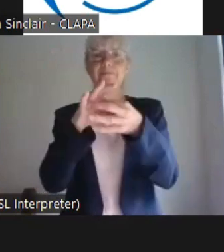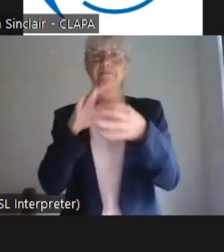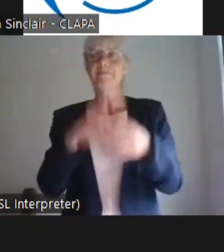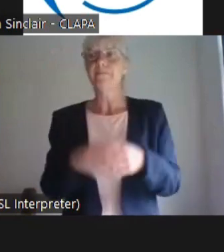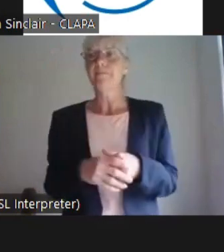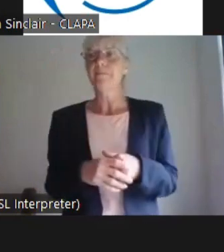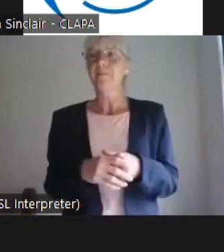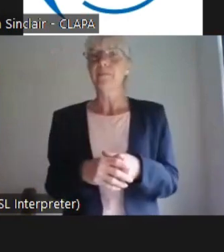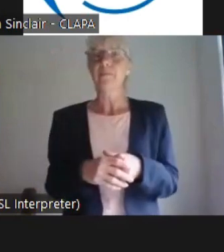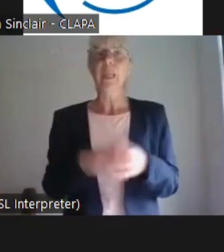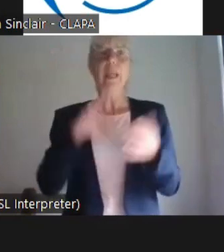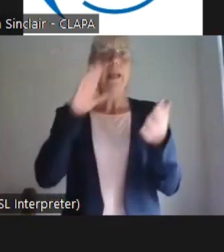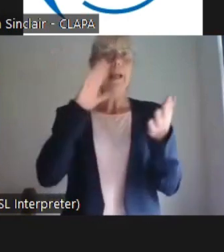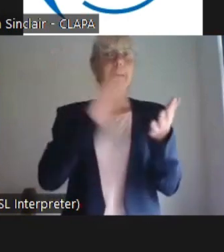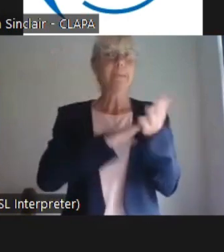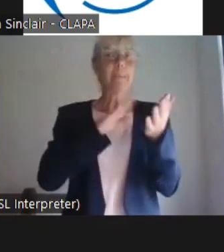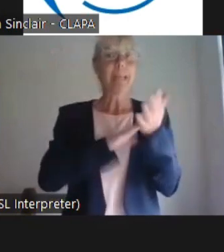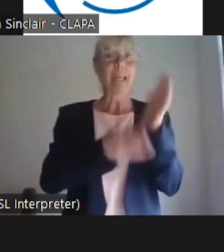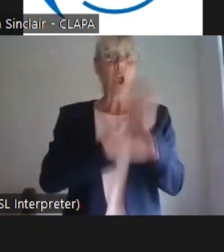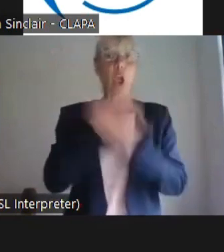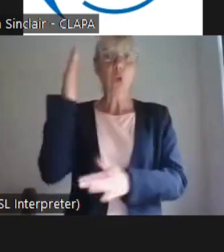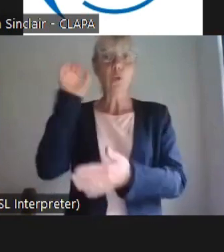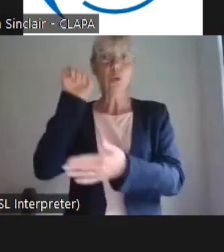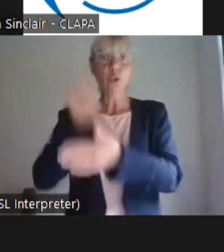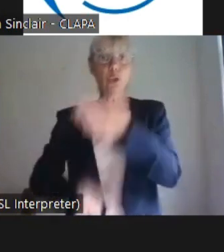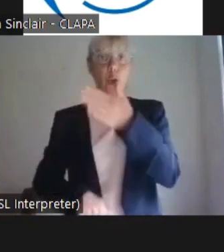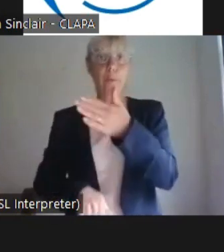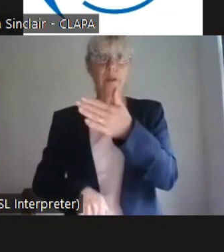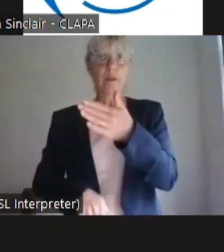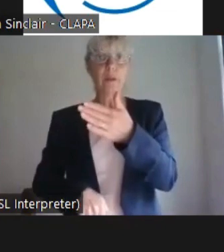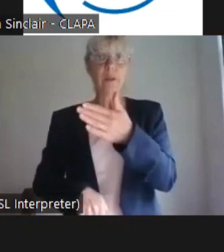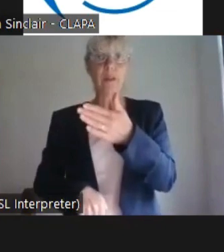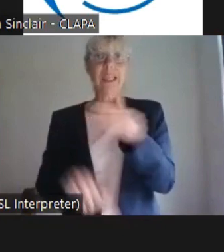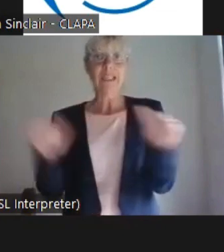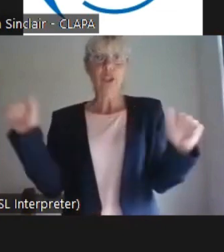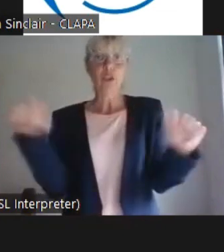go shop for example would be an example of a short phrase that a child might use